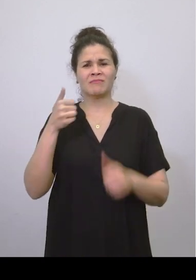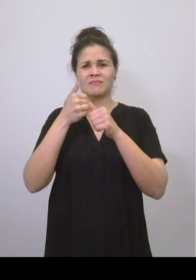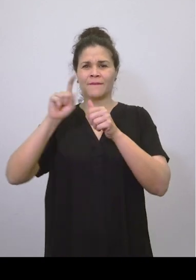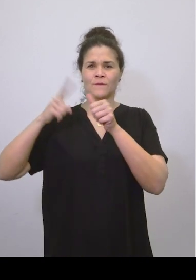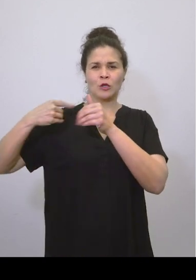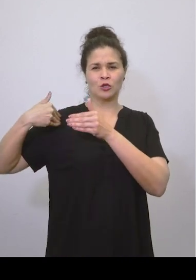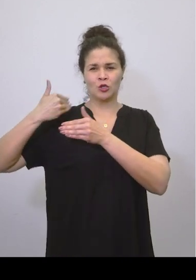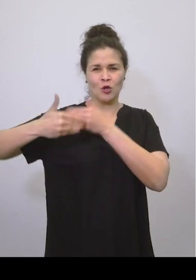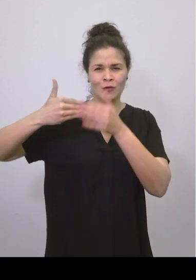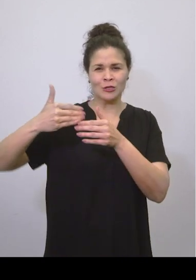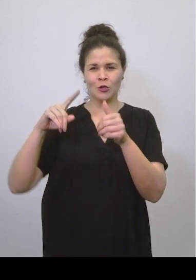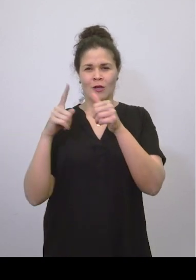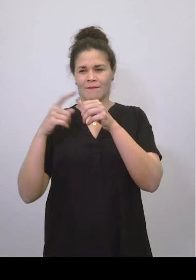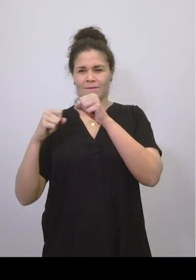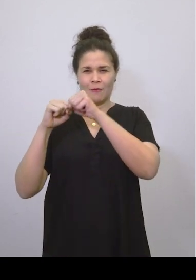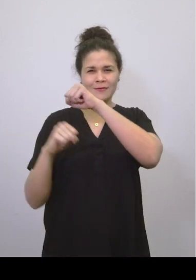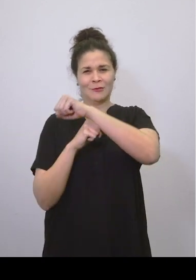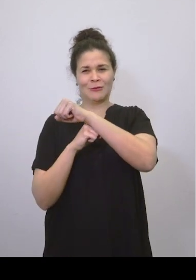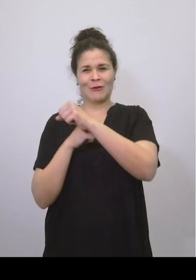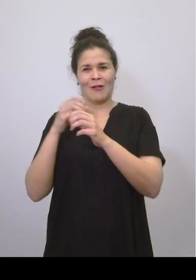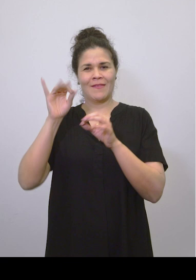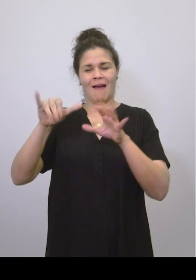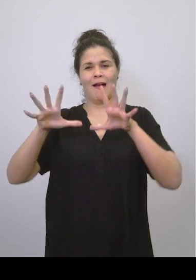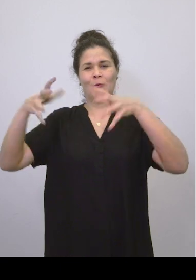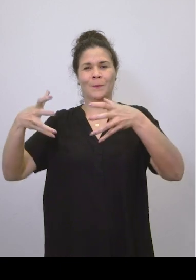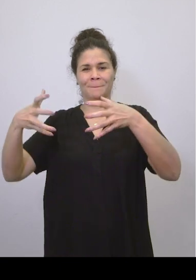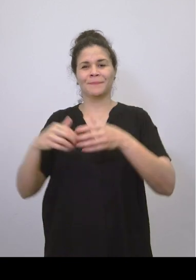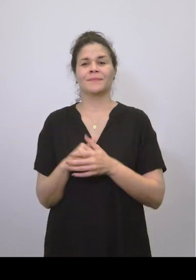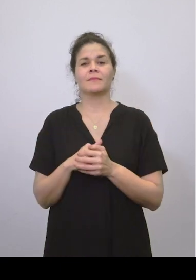a first generation and foundational member of the movement.